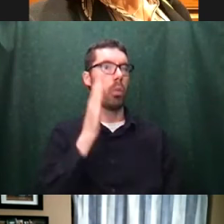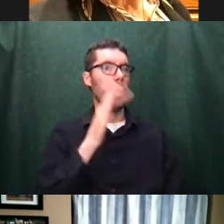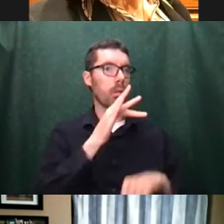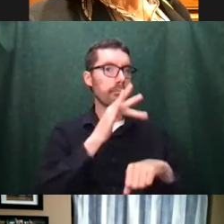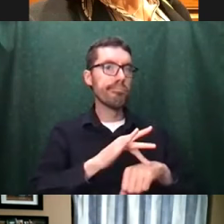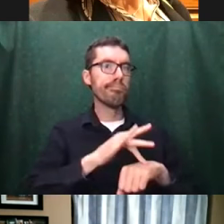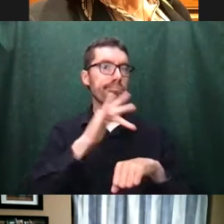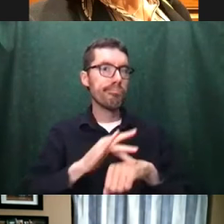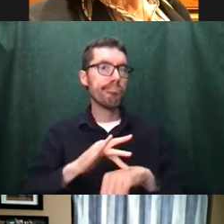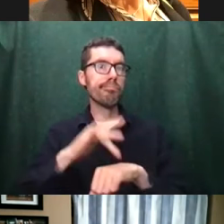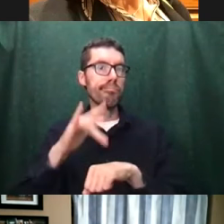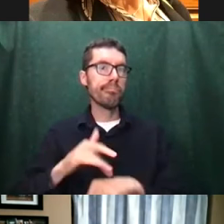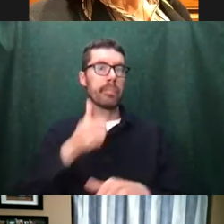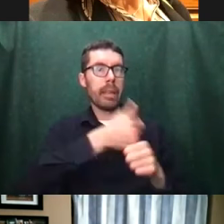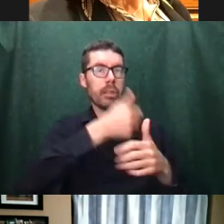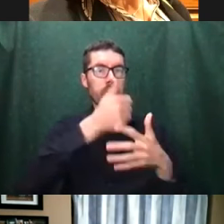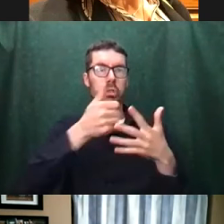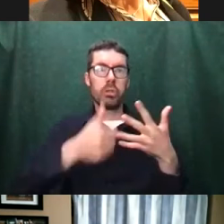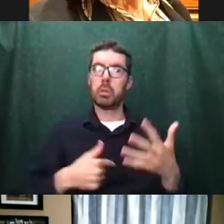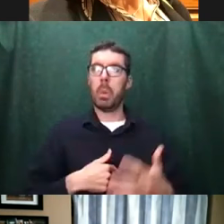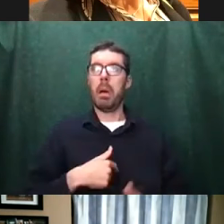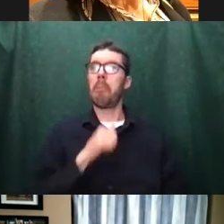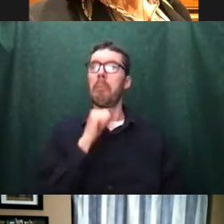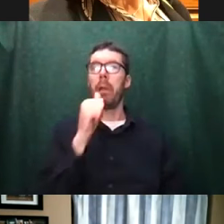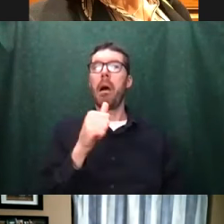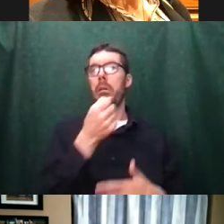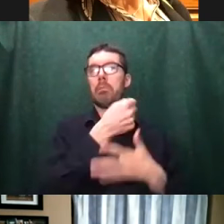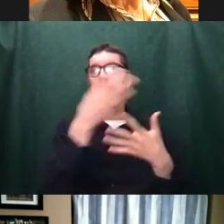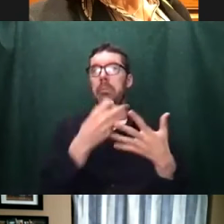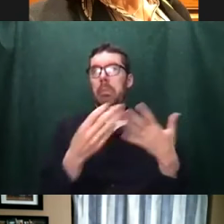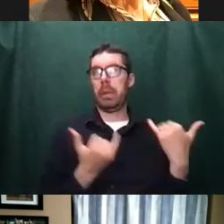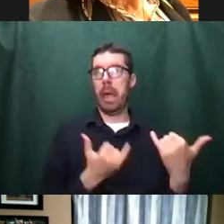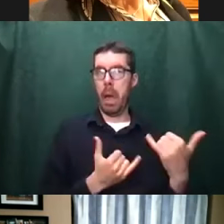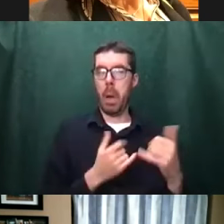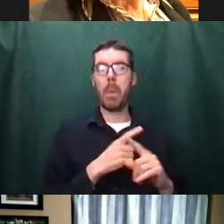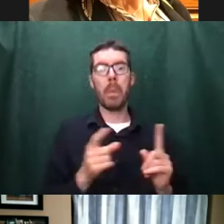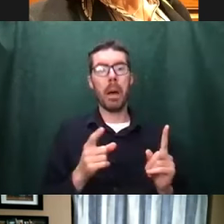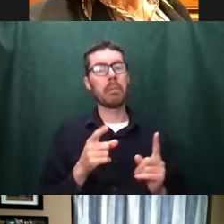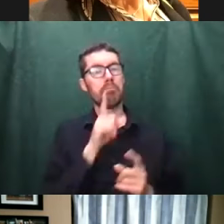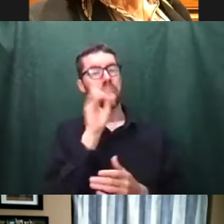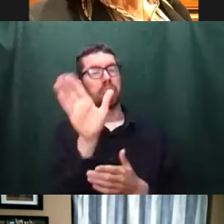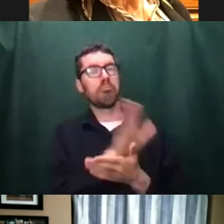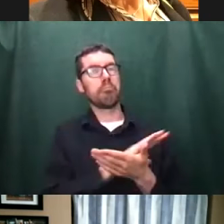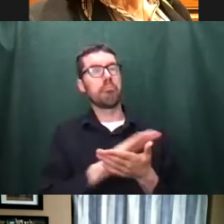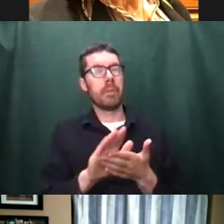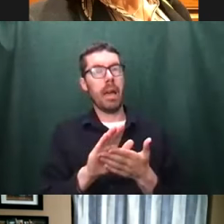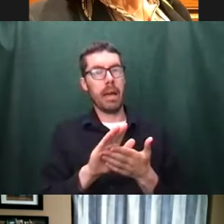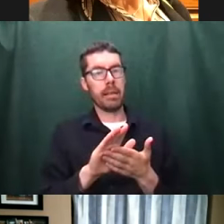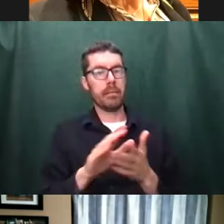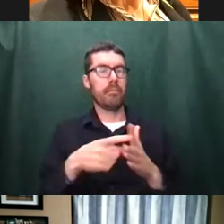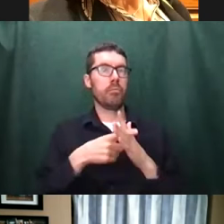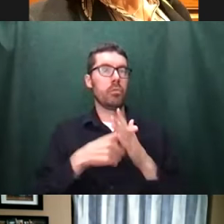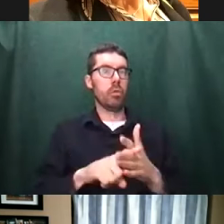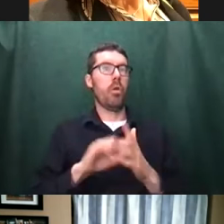I won't read them all now. Um, but I thought this was a nice framing place to start, um,